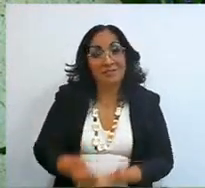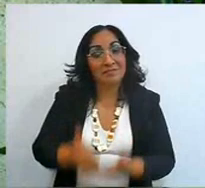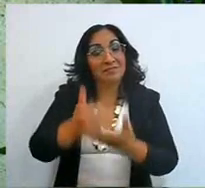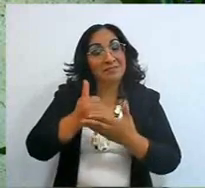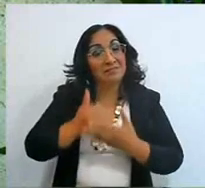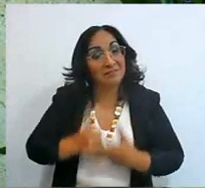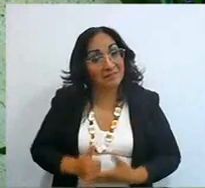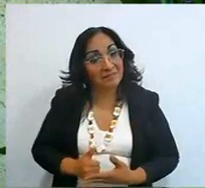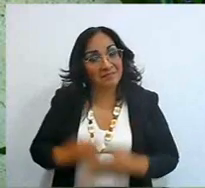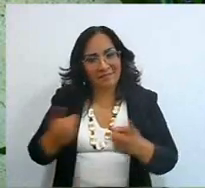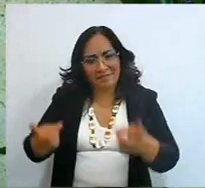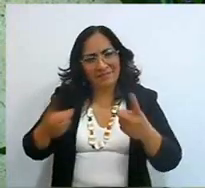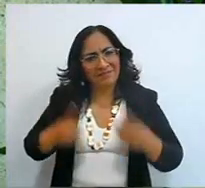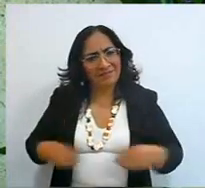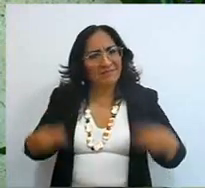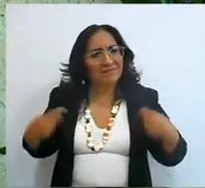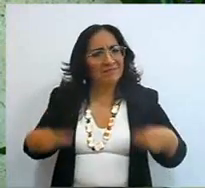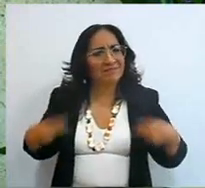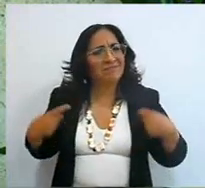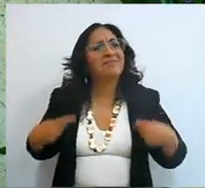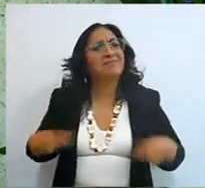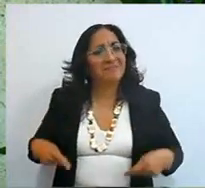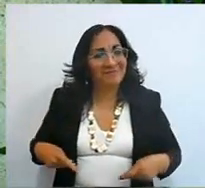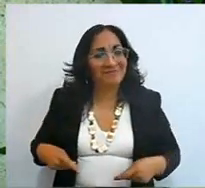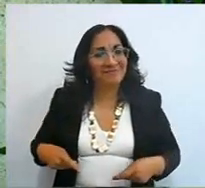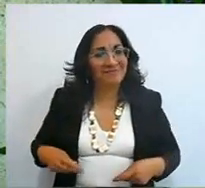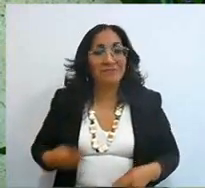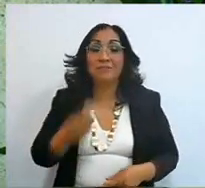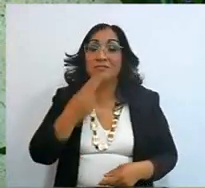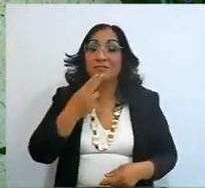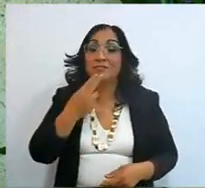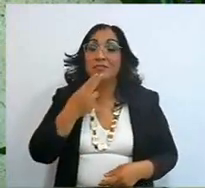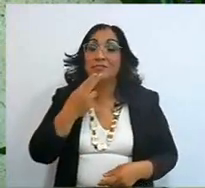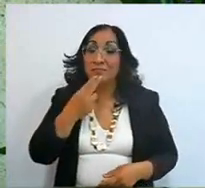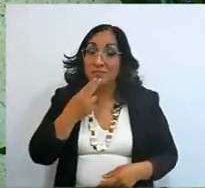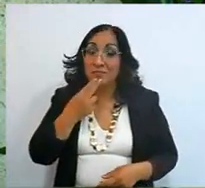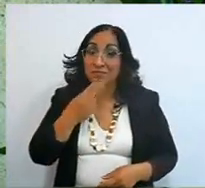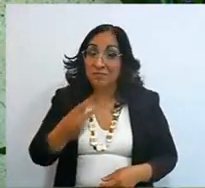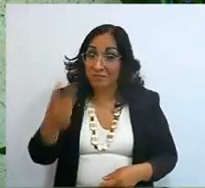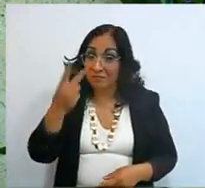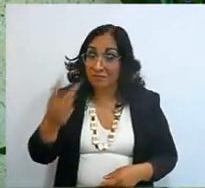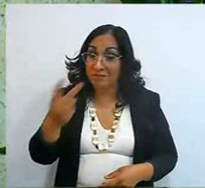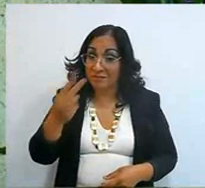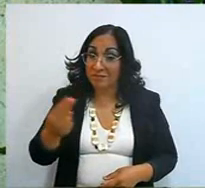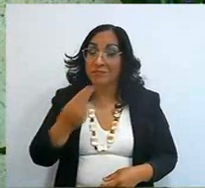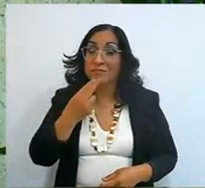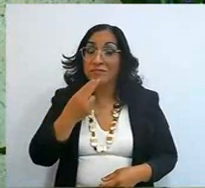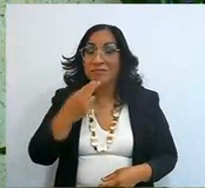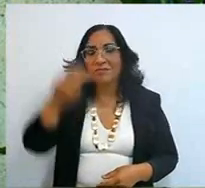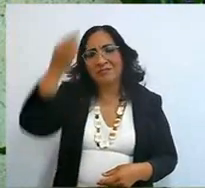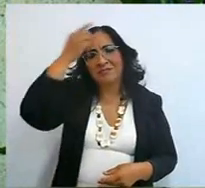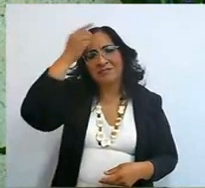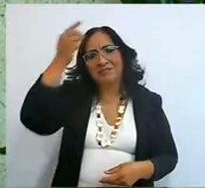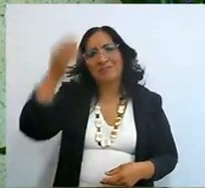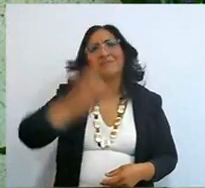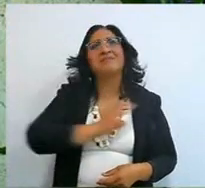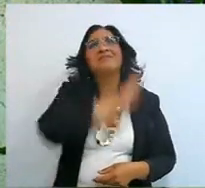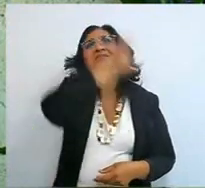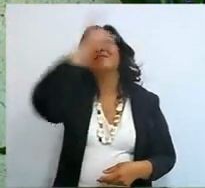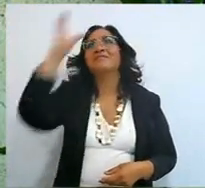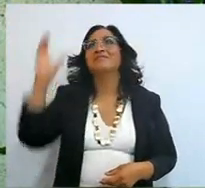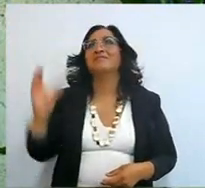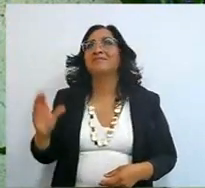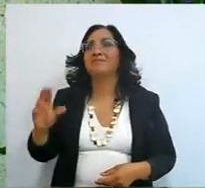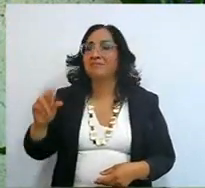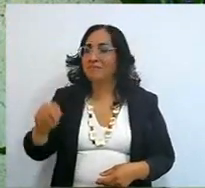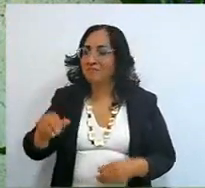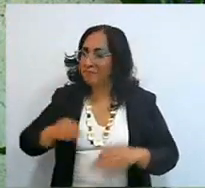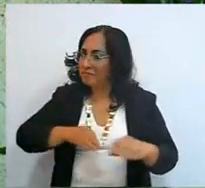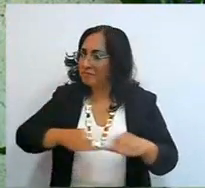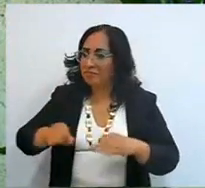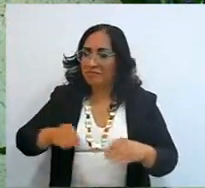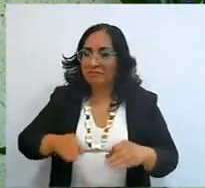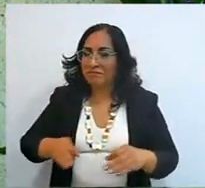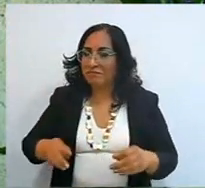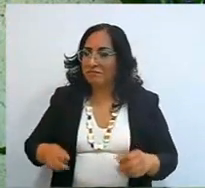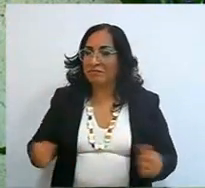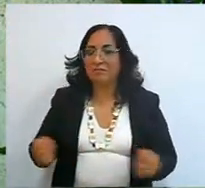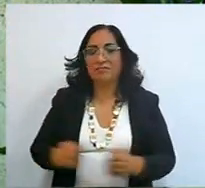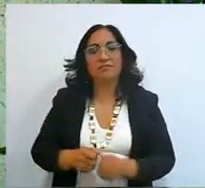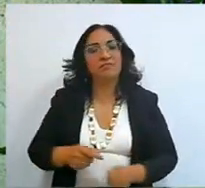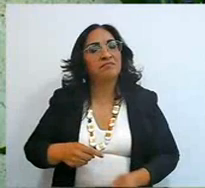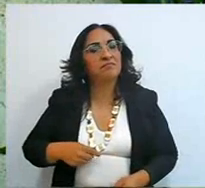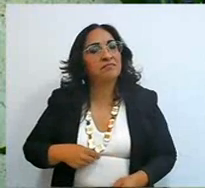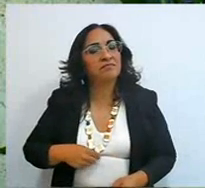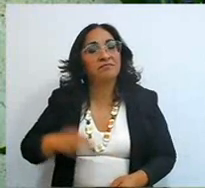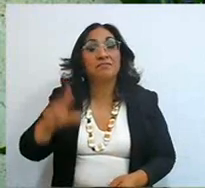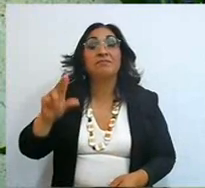It is God, it was not Iolany, nor does it serve me, we both serve the God of heaven, she is not my worker, she is a scribe of the Lord,